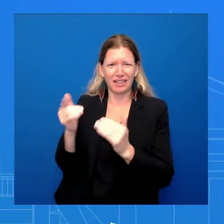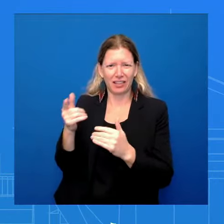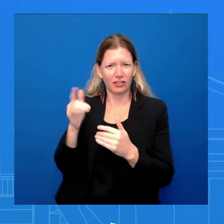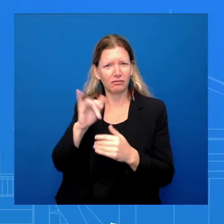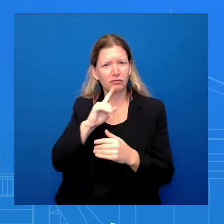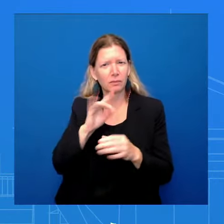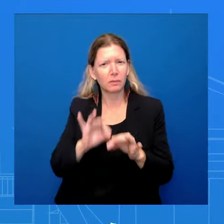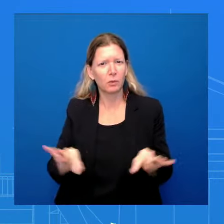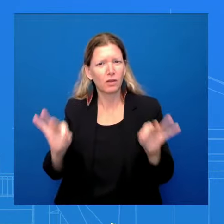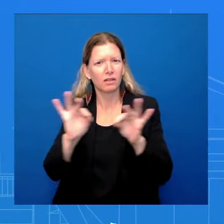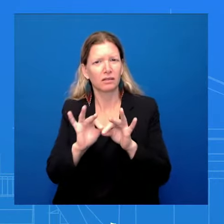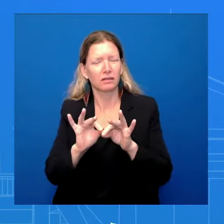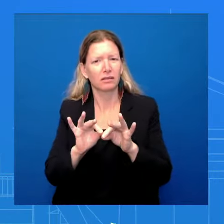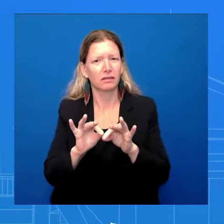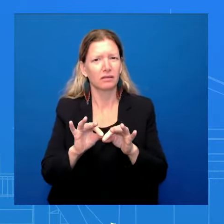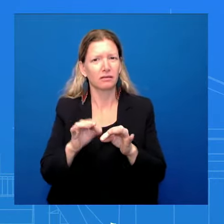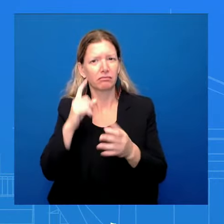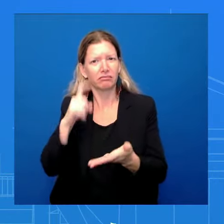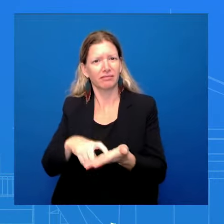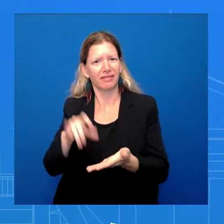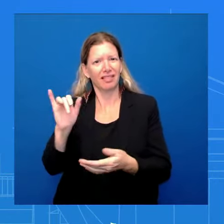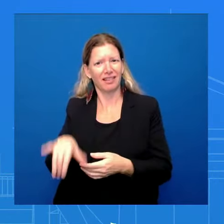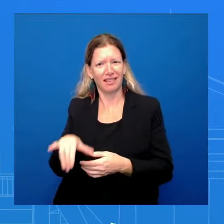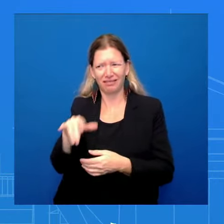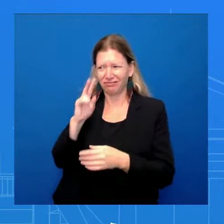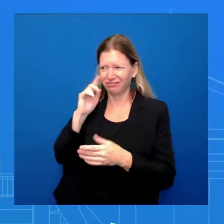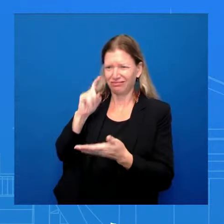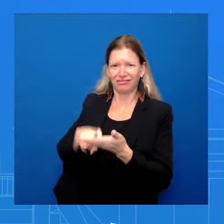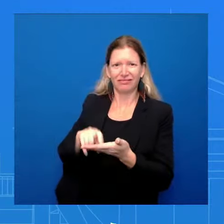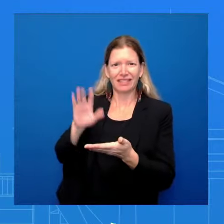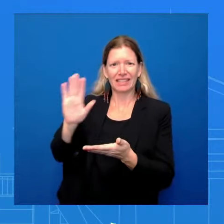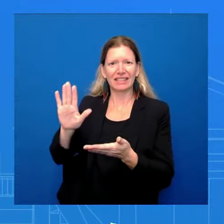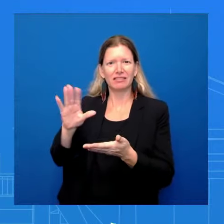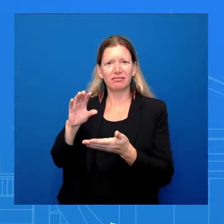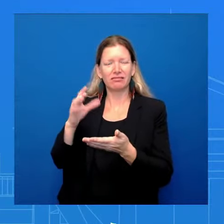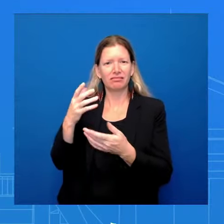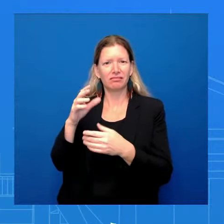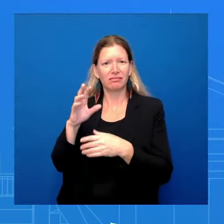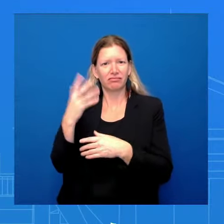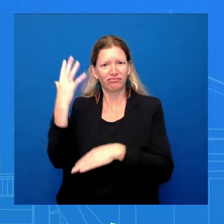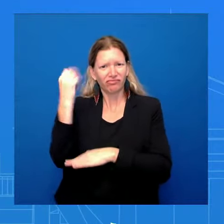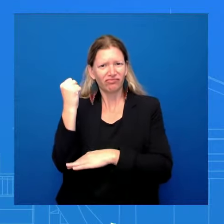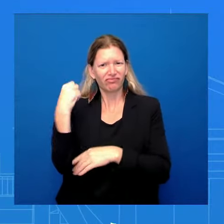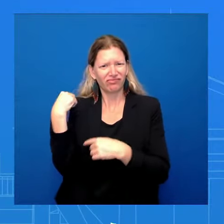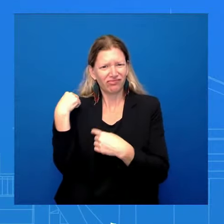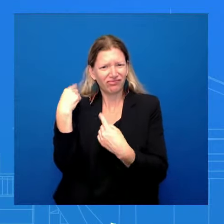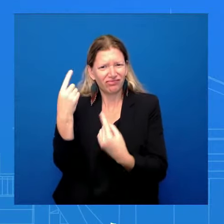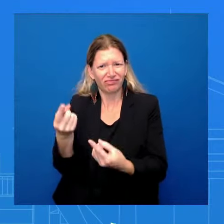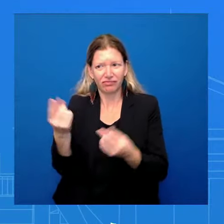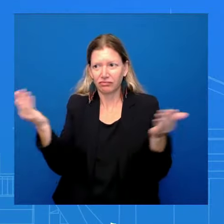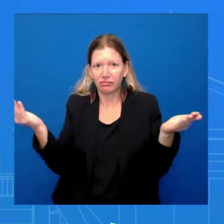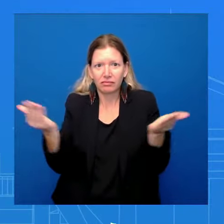you look at how he's been able to bring both sides together to get some really important things done -- that matters. You know, if you think about what the President